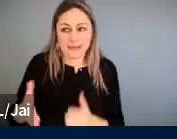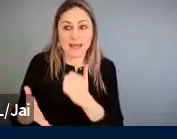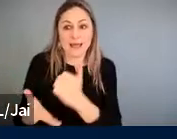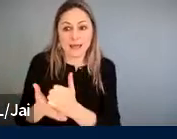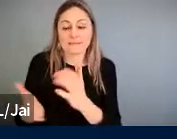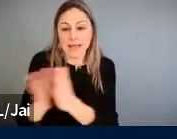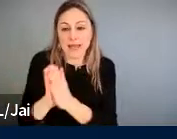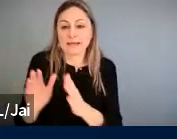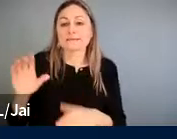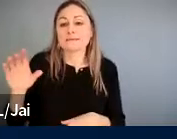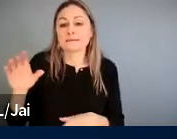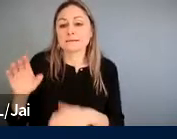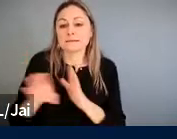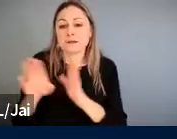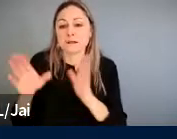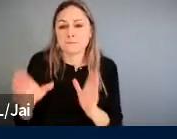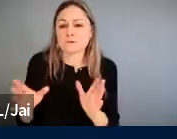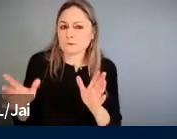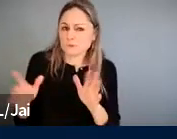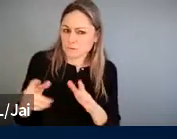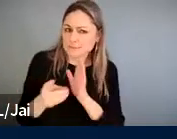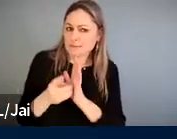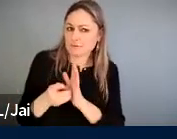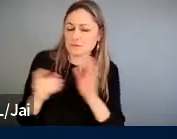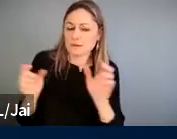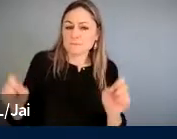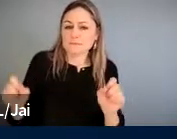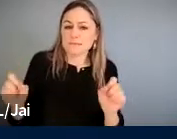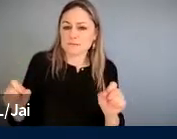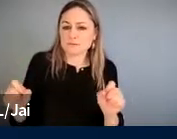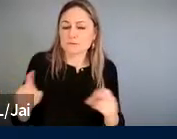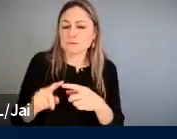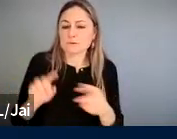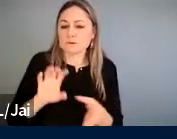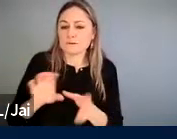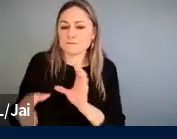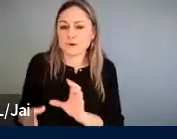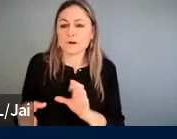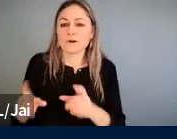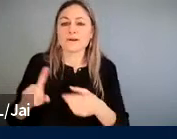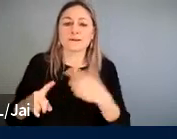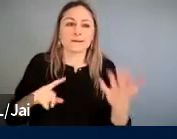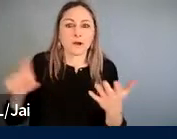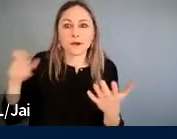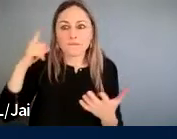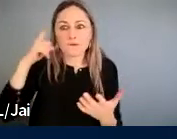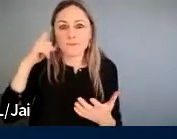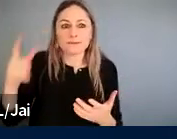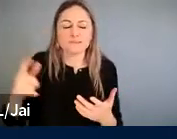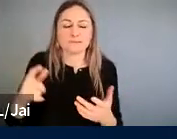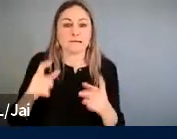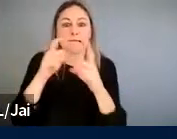some promising potentials to use AI to convert governmental jargon language on websites to more